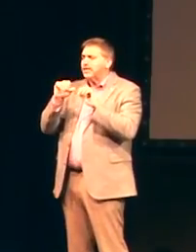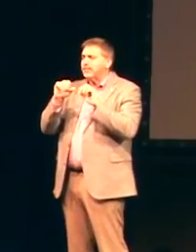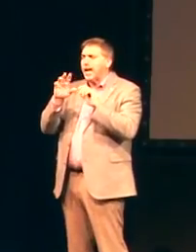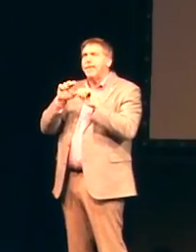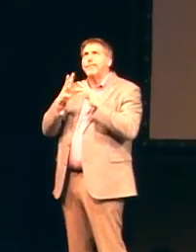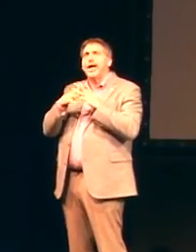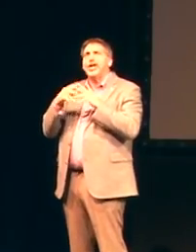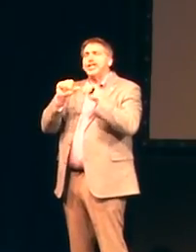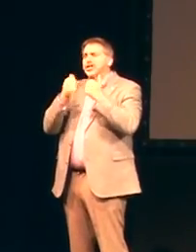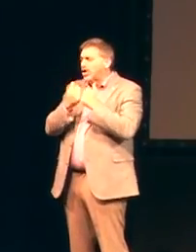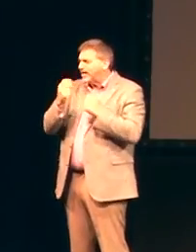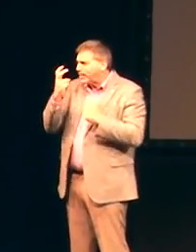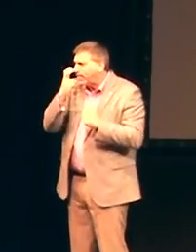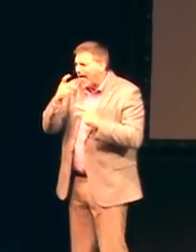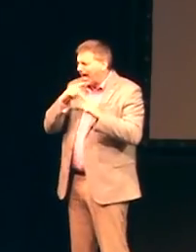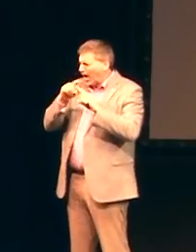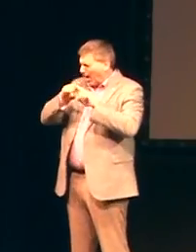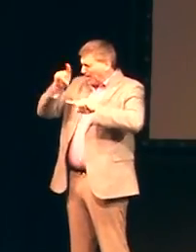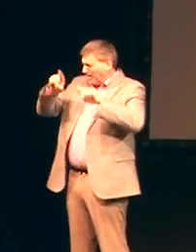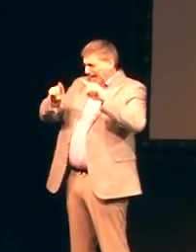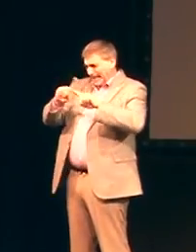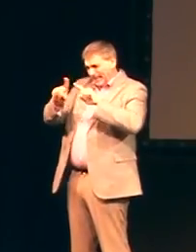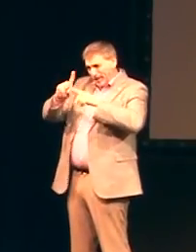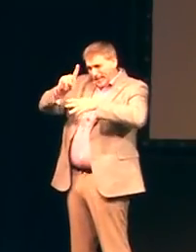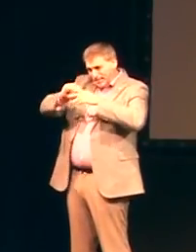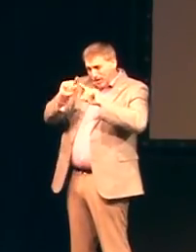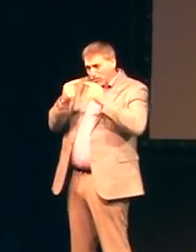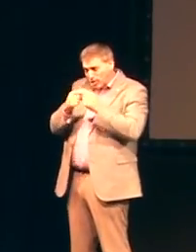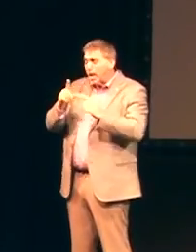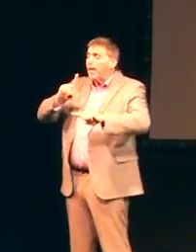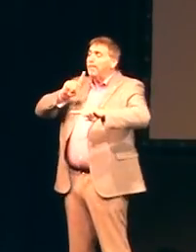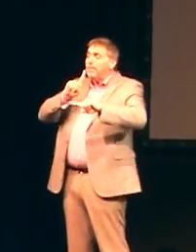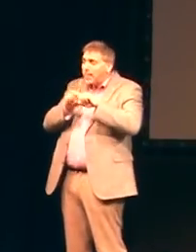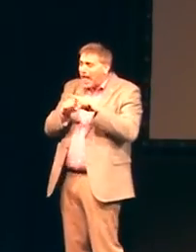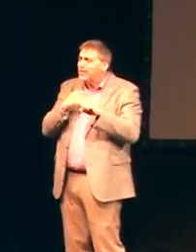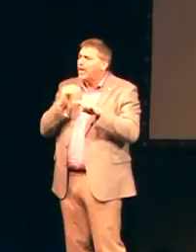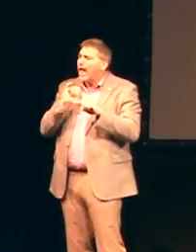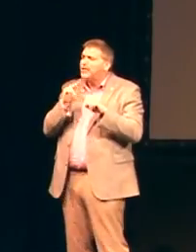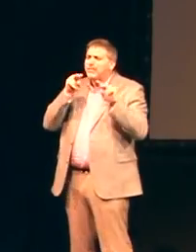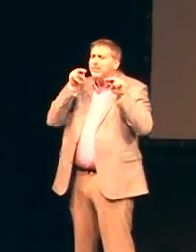Americans association of the blinds, various disability groups that we have been in